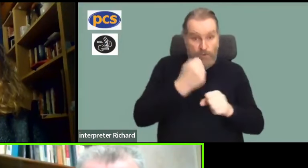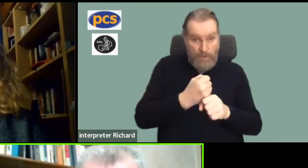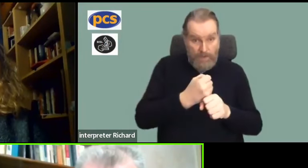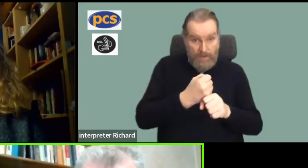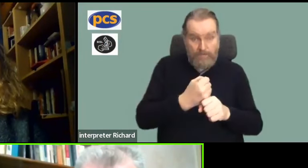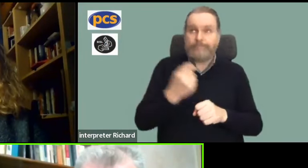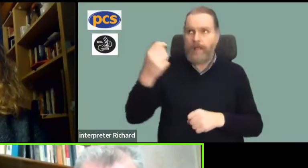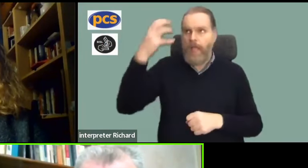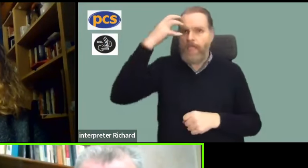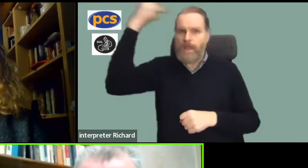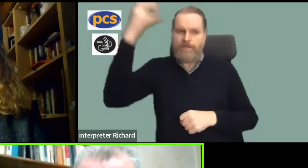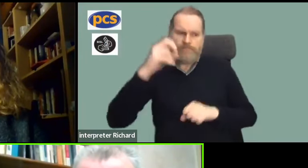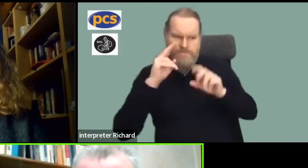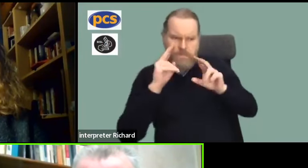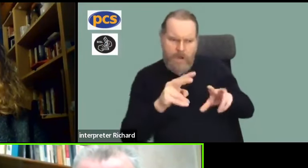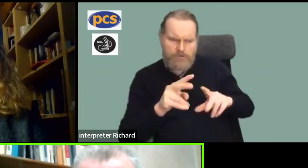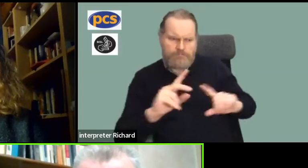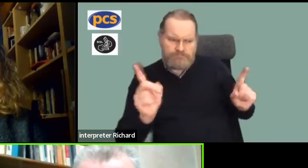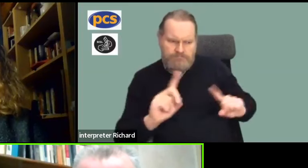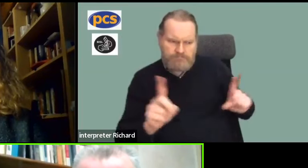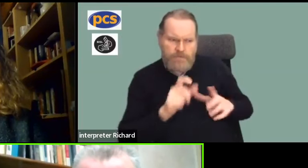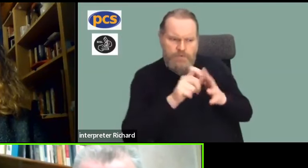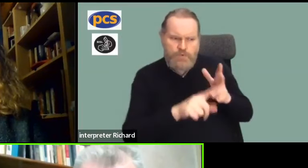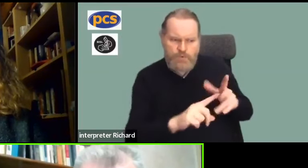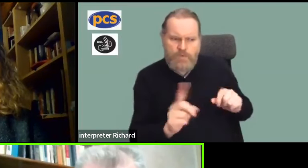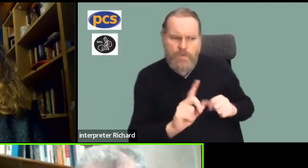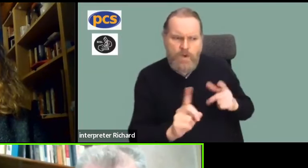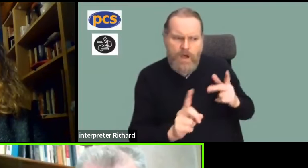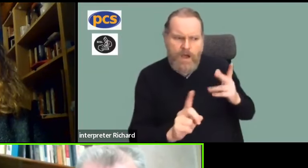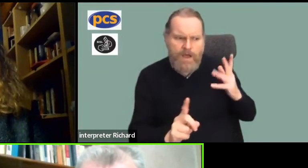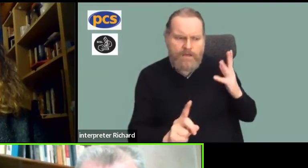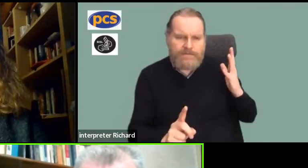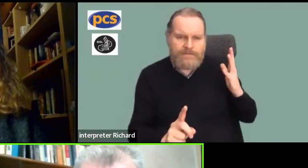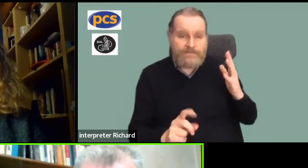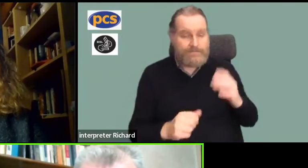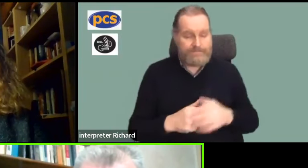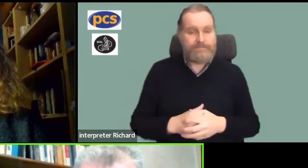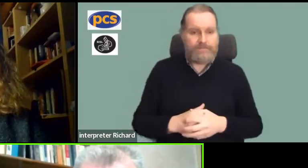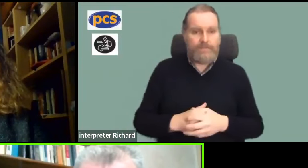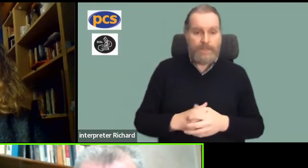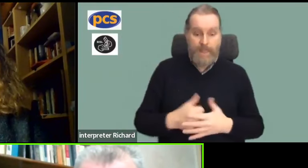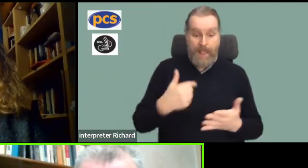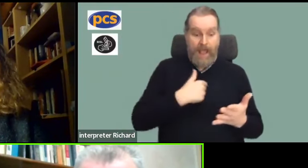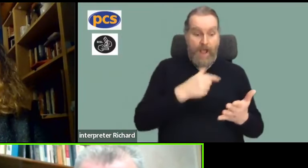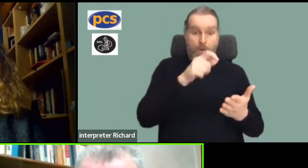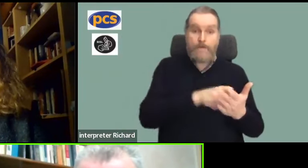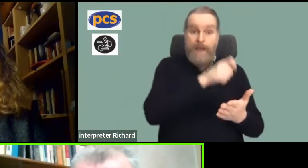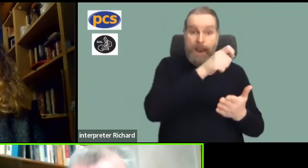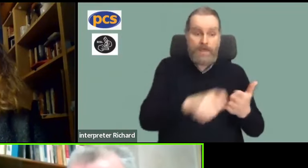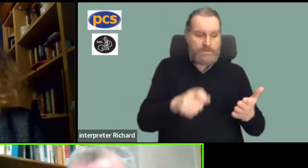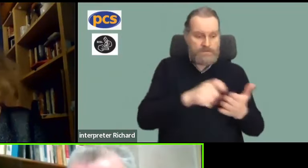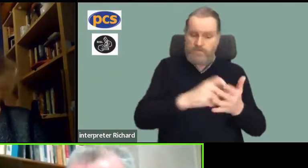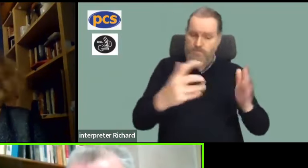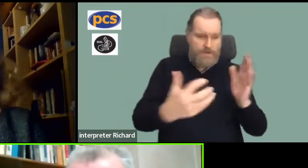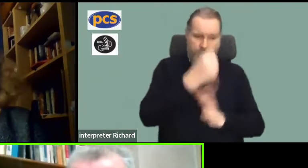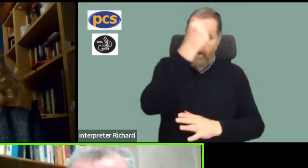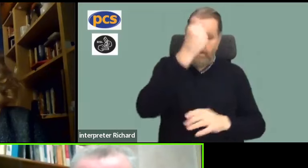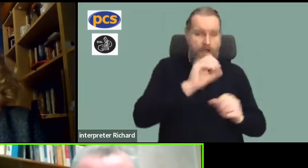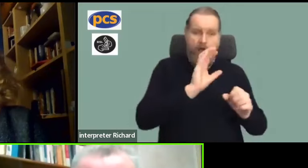doing at the moment is being scrutinized in enormous us Detail there has Detail. I. There has been new us challenges us challenges to the ballot itself us challenges to the ballot